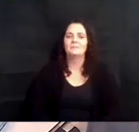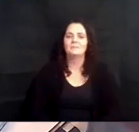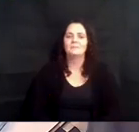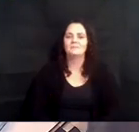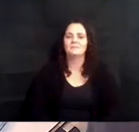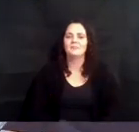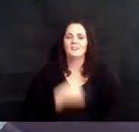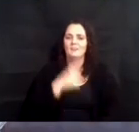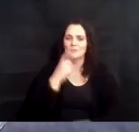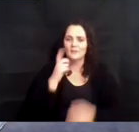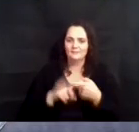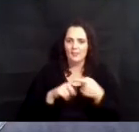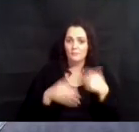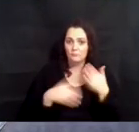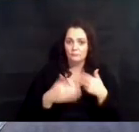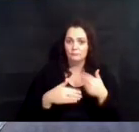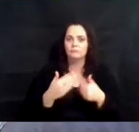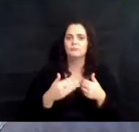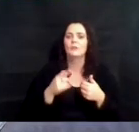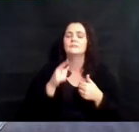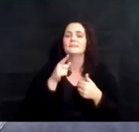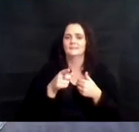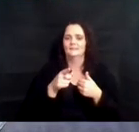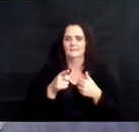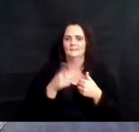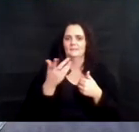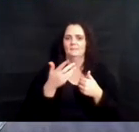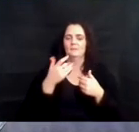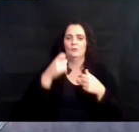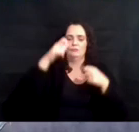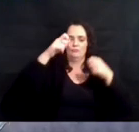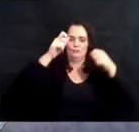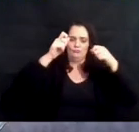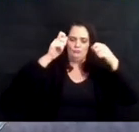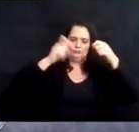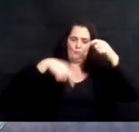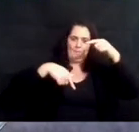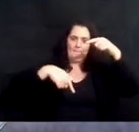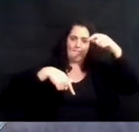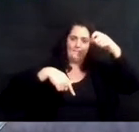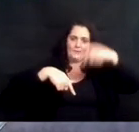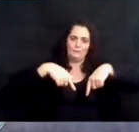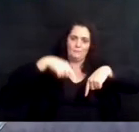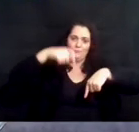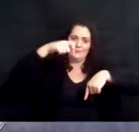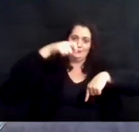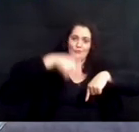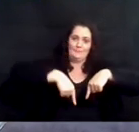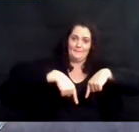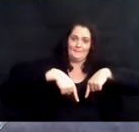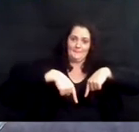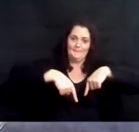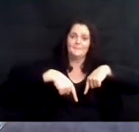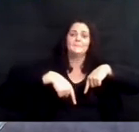gonna continue that process. So, I'm going to extend the drips down as they start to go into the tub, there.